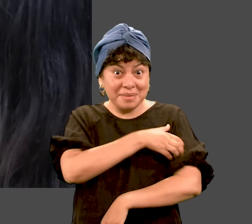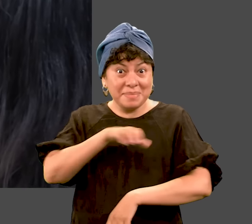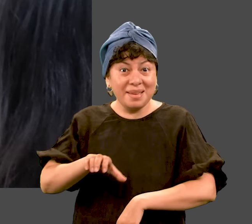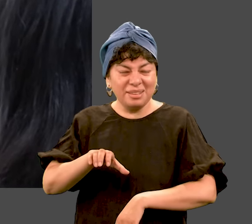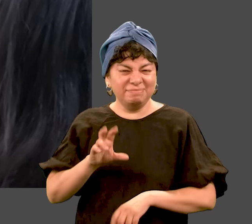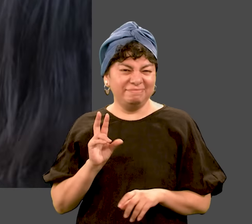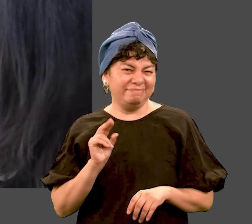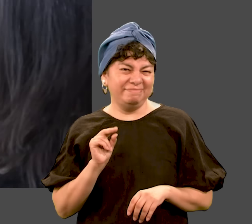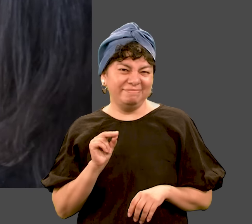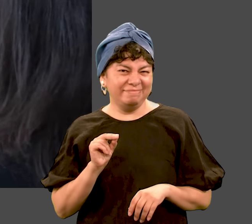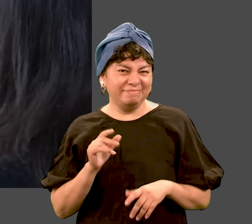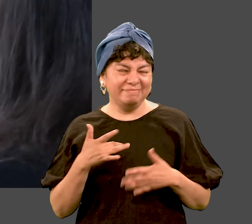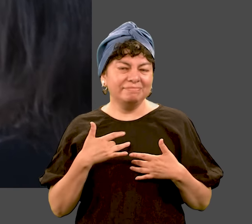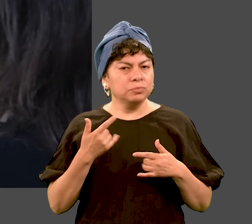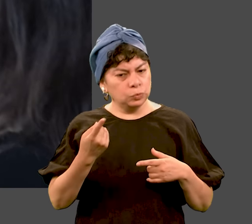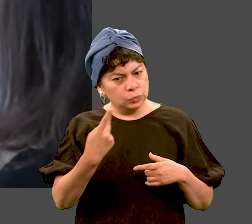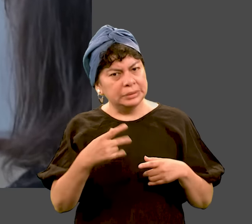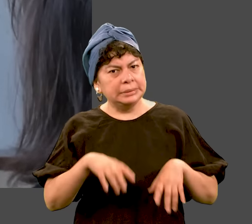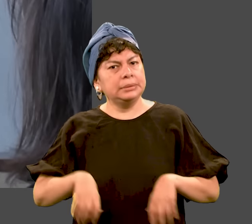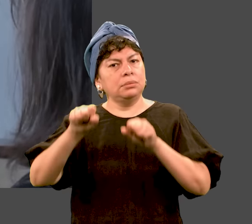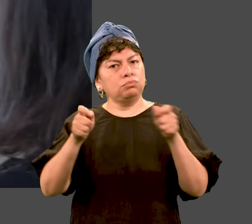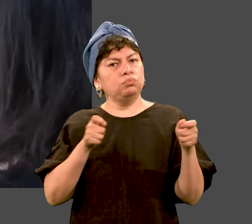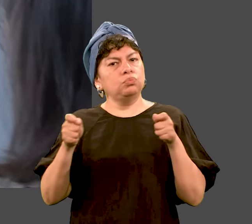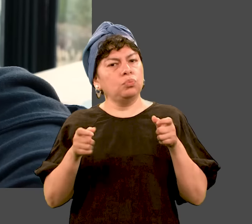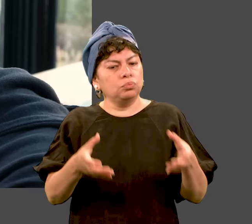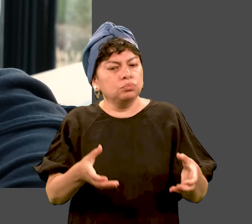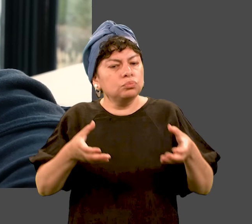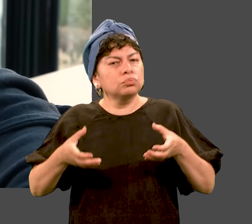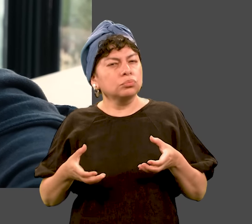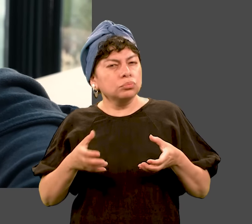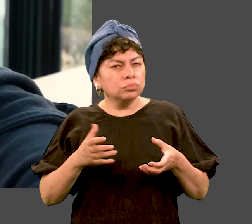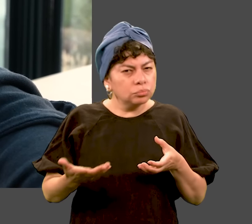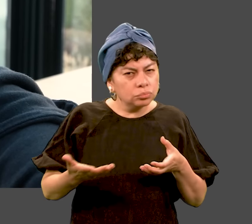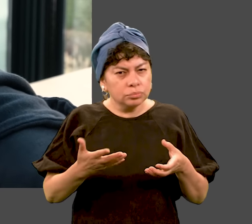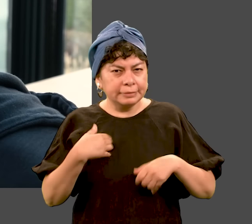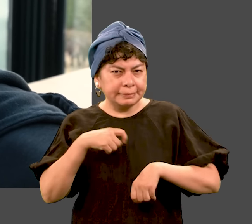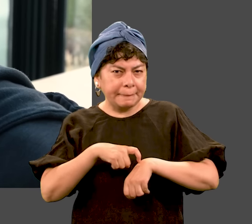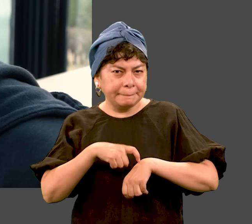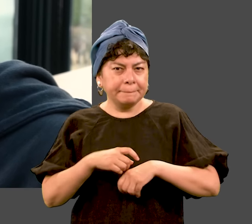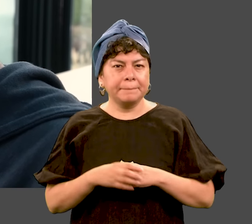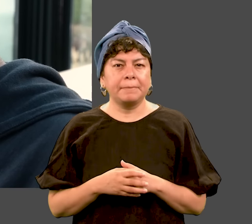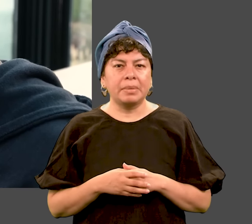But, you know, we don't need you to empower us; we have power. And of course, people, they are not sure where to start with touching.